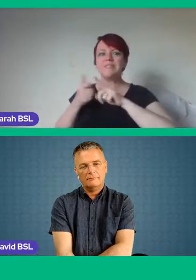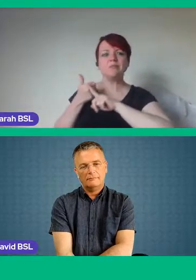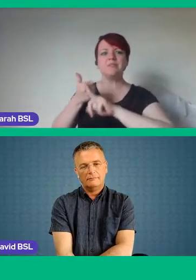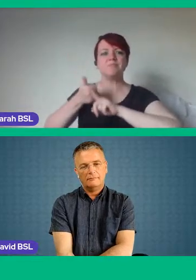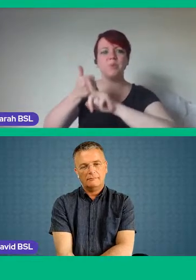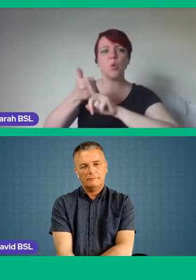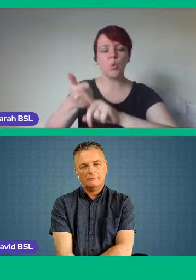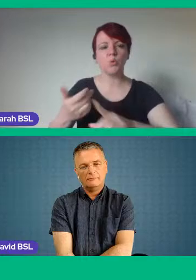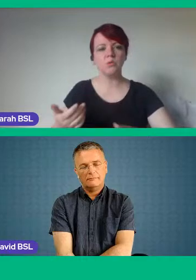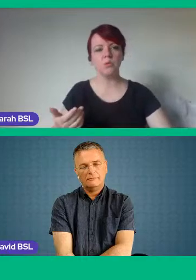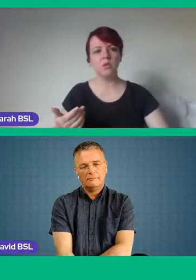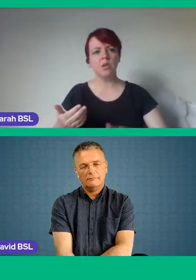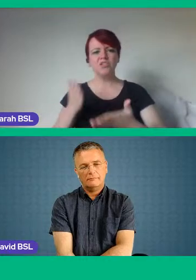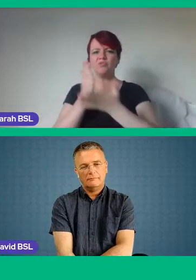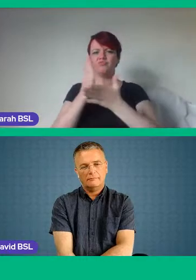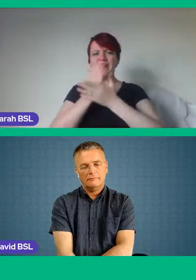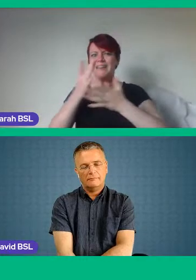a seat at the table a bit more.